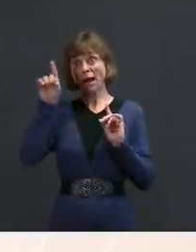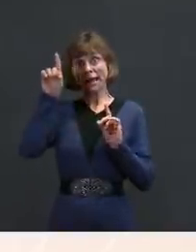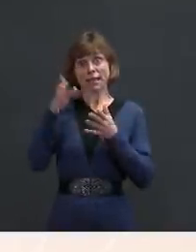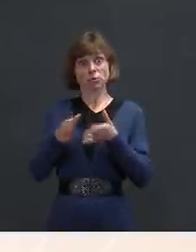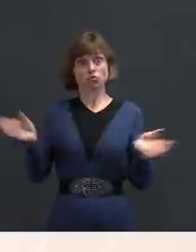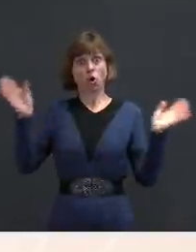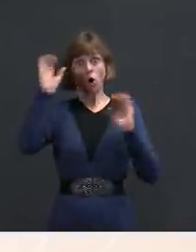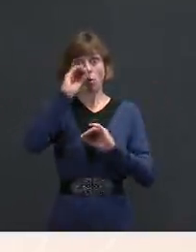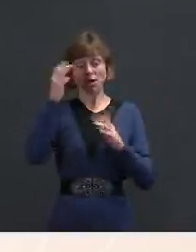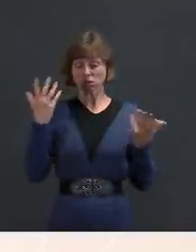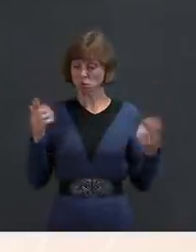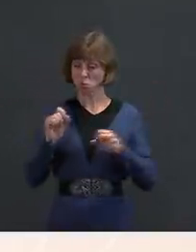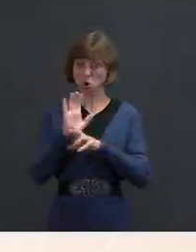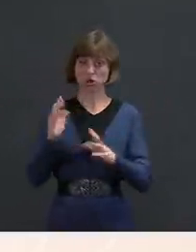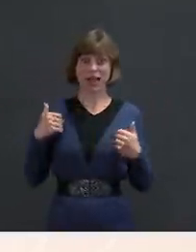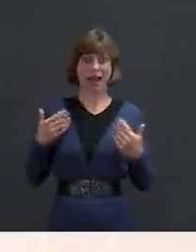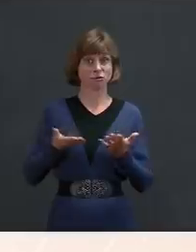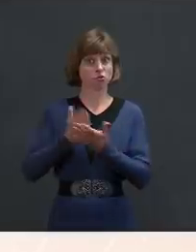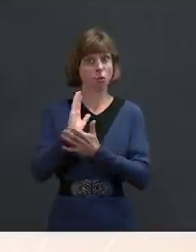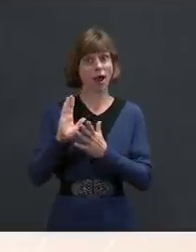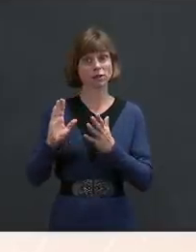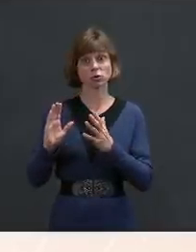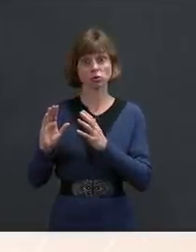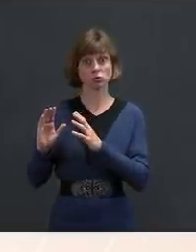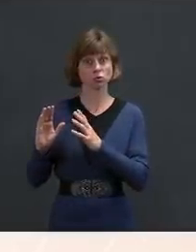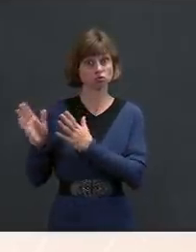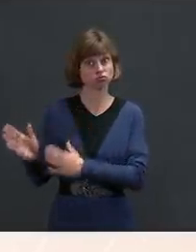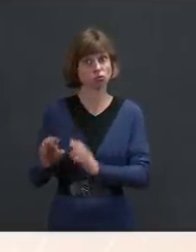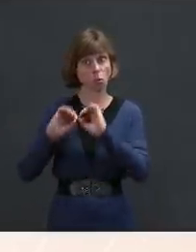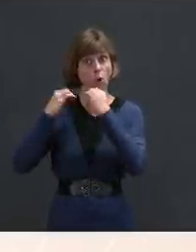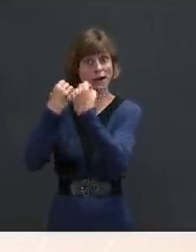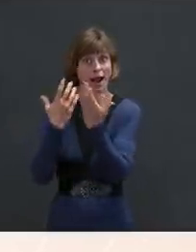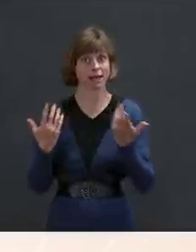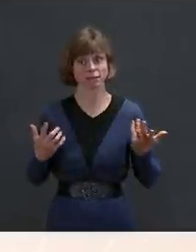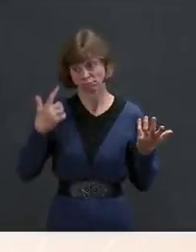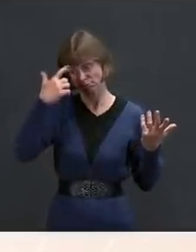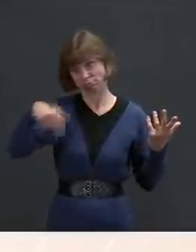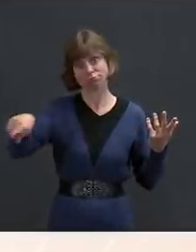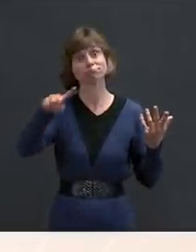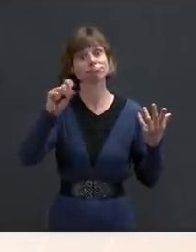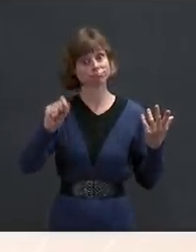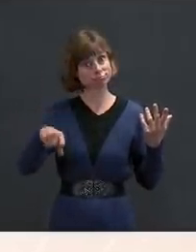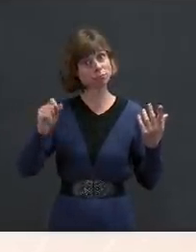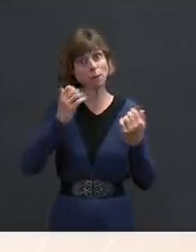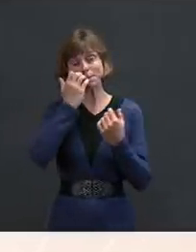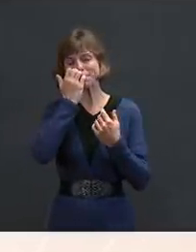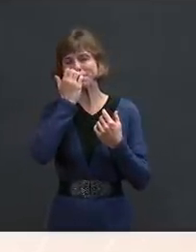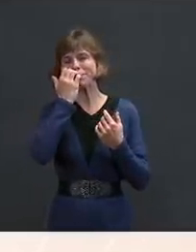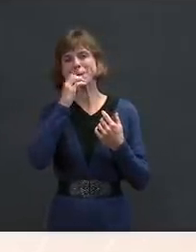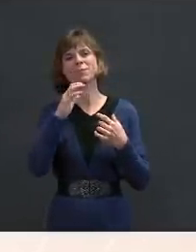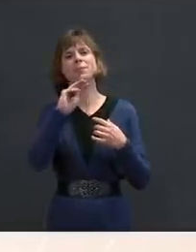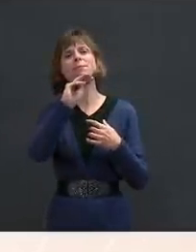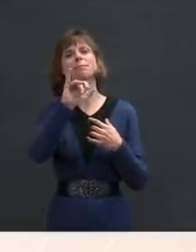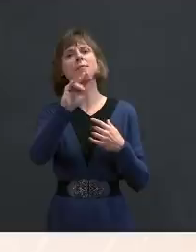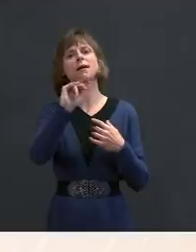and hence he conveyed that in the video. The Press: And lastly, on Burma -- Myanmar -- have you been forceful enough in your sanctions on Myanmar?